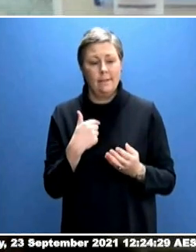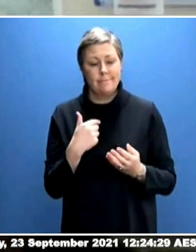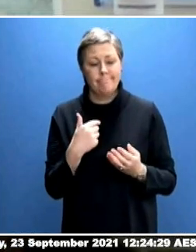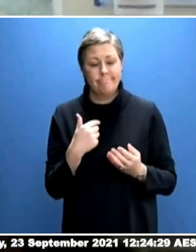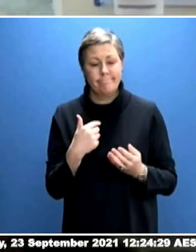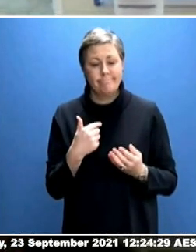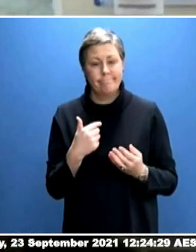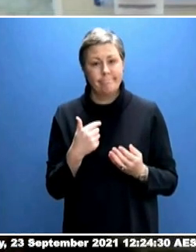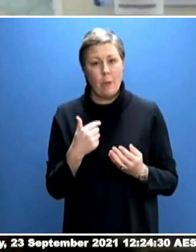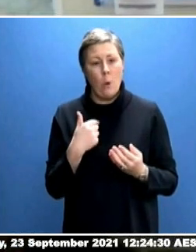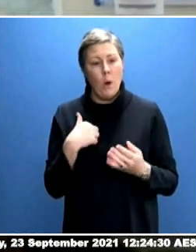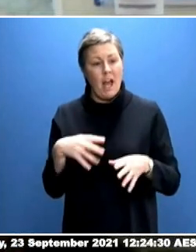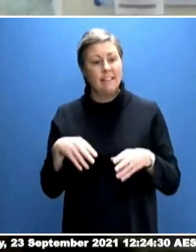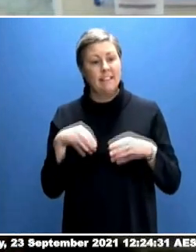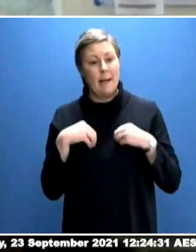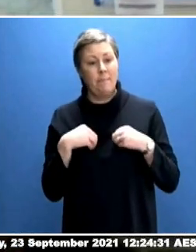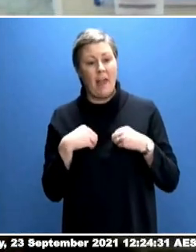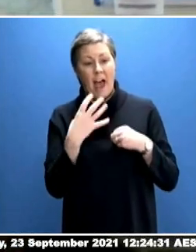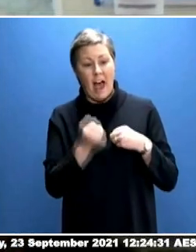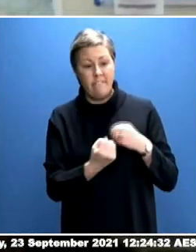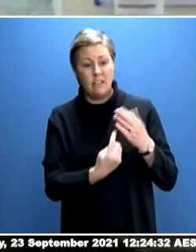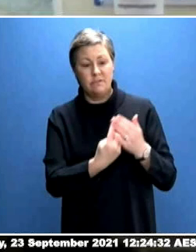there's the situations that have occurred this year where we've written